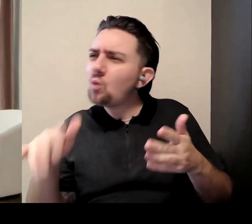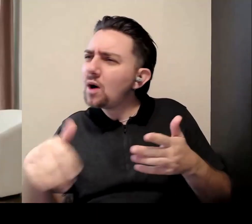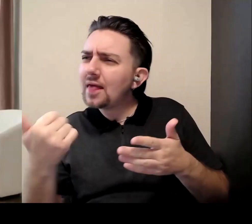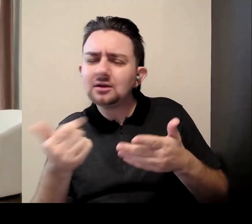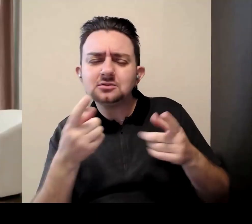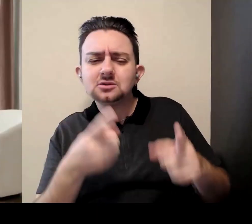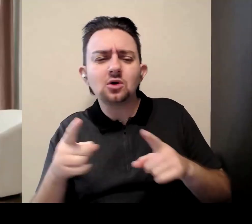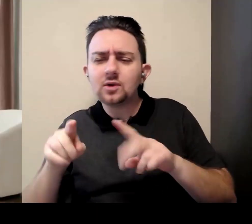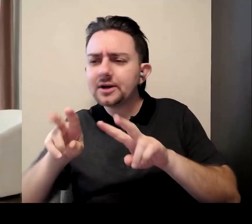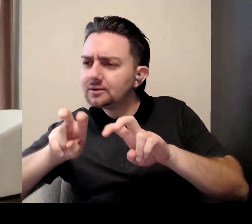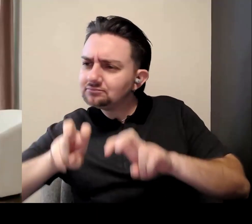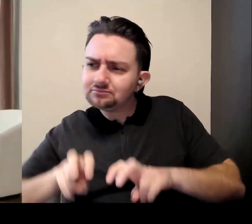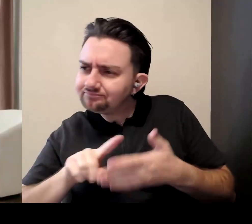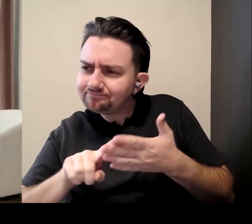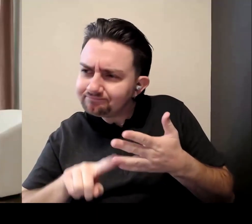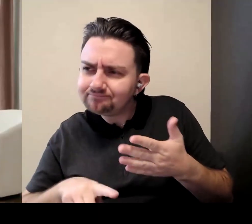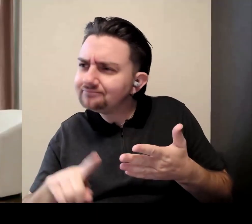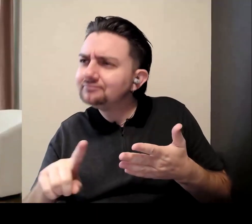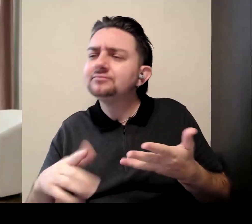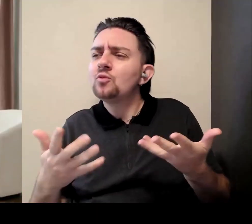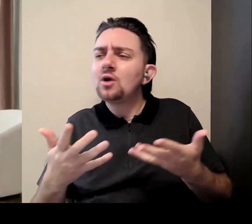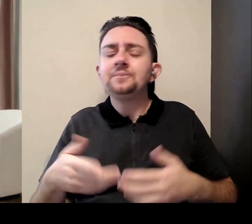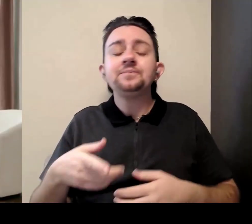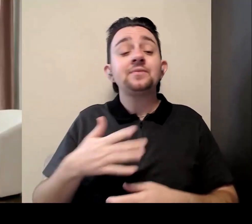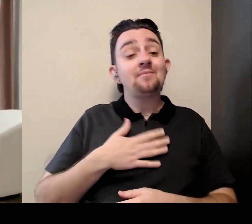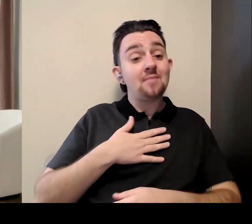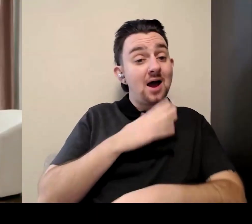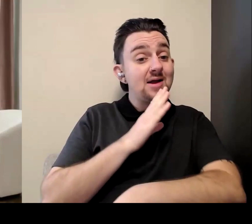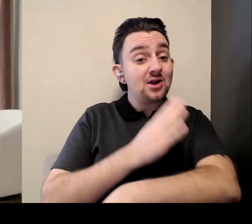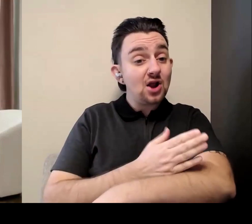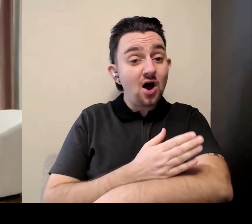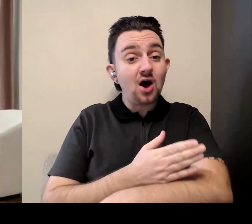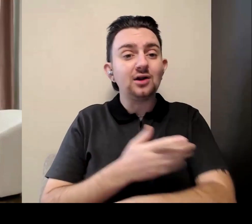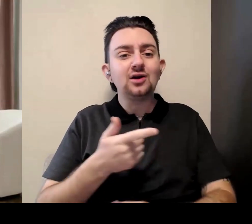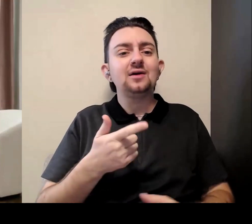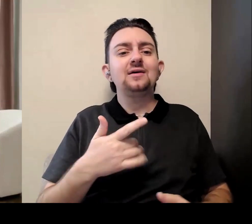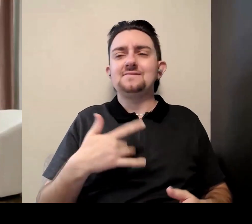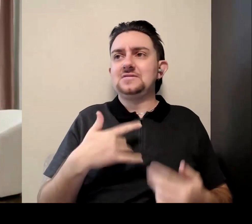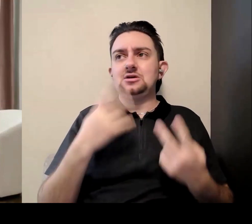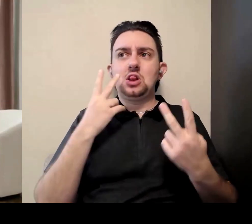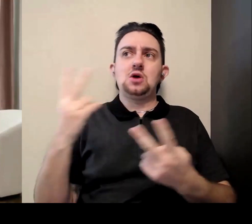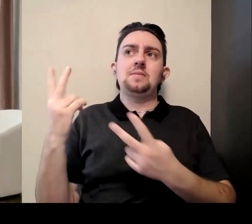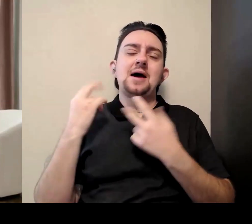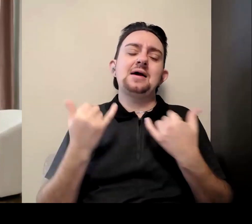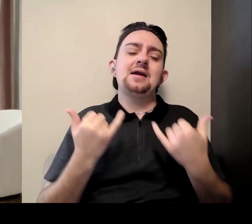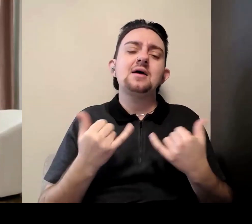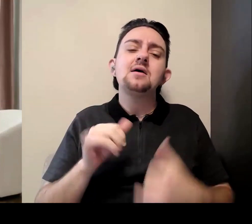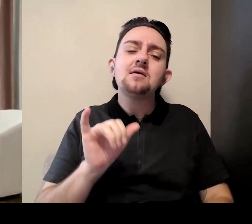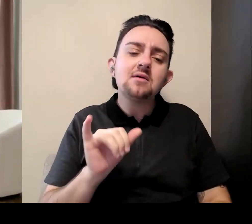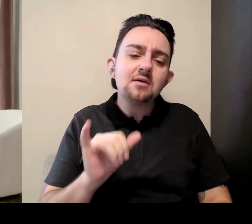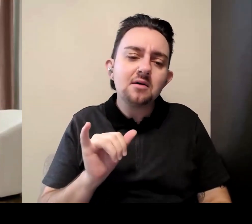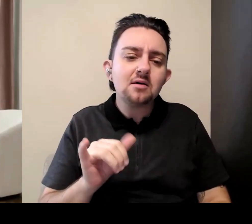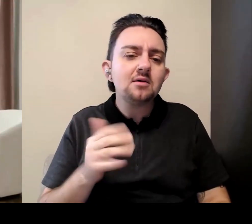I know, and my daughter, things that I look back now and see weren't as obvious.